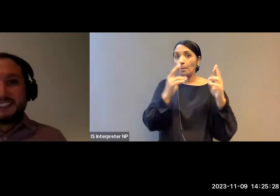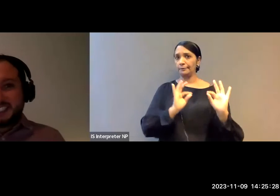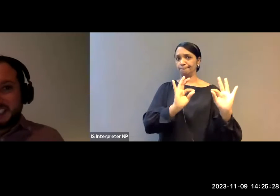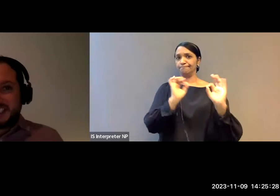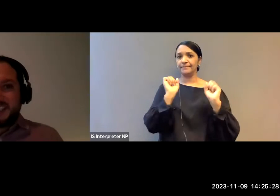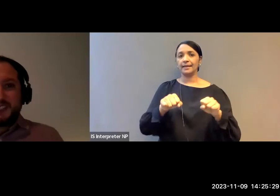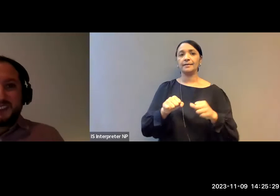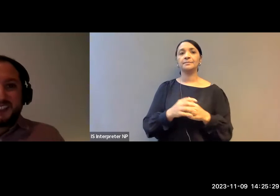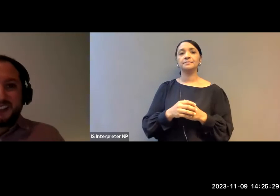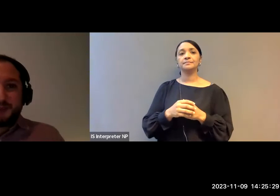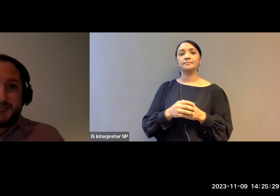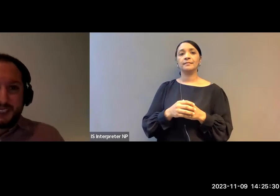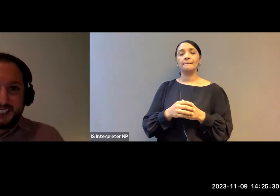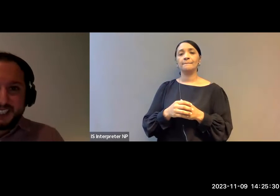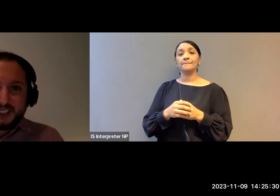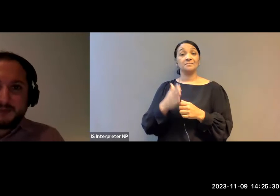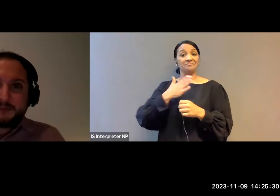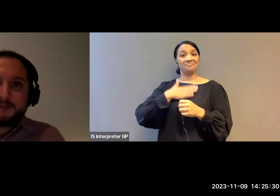This is the end of my presentation.